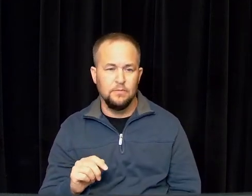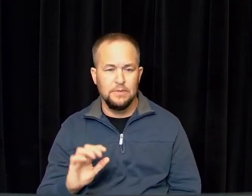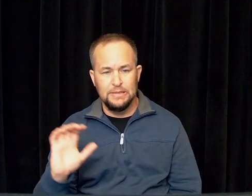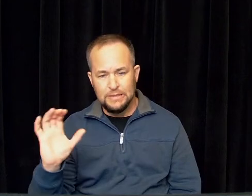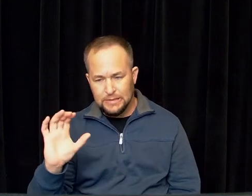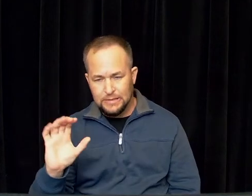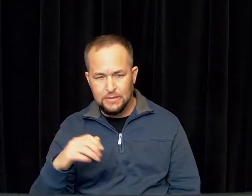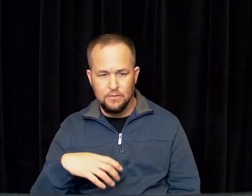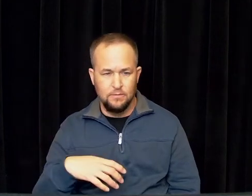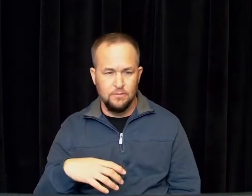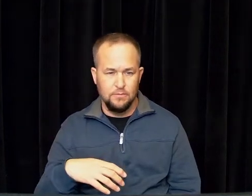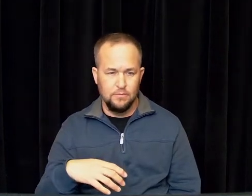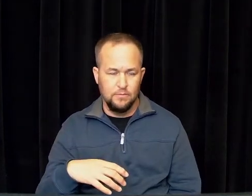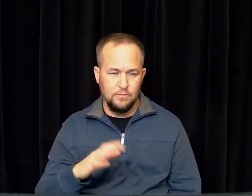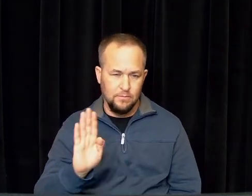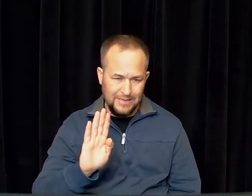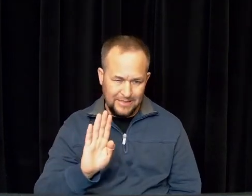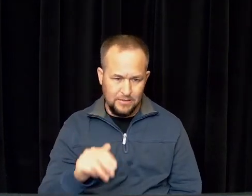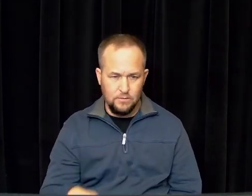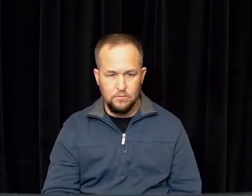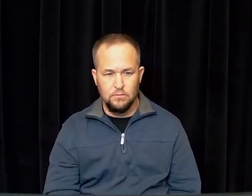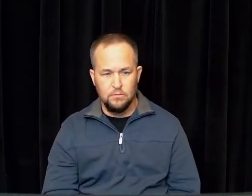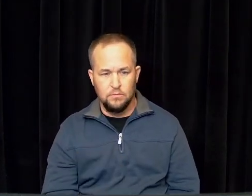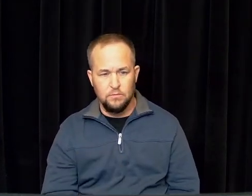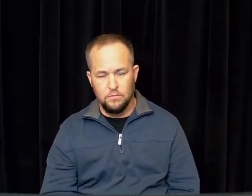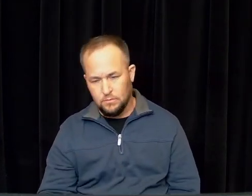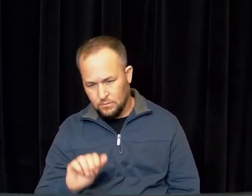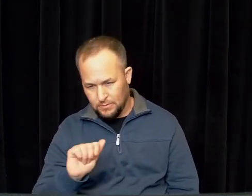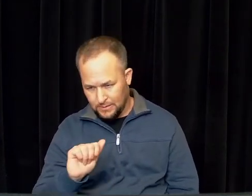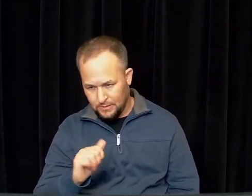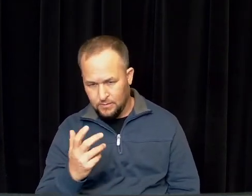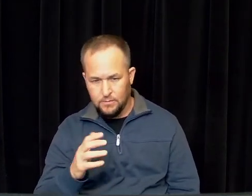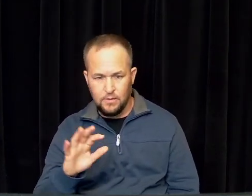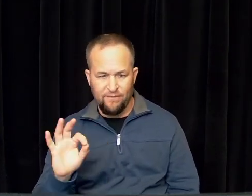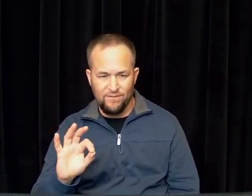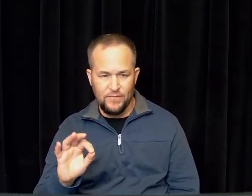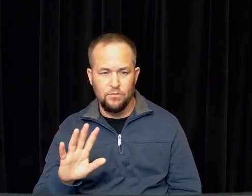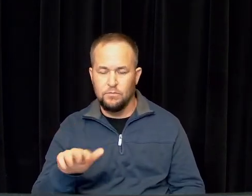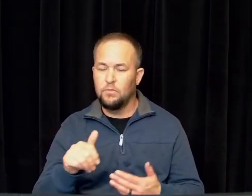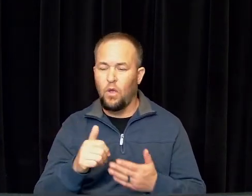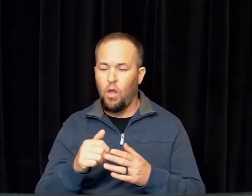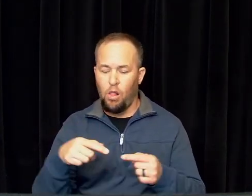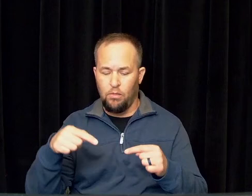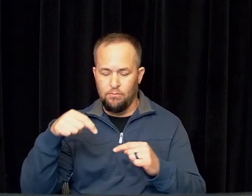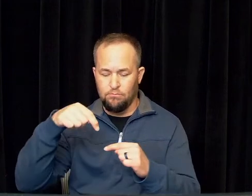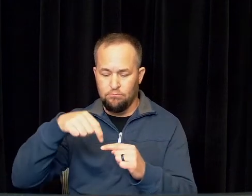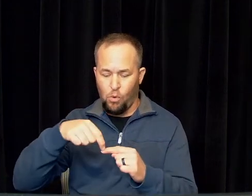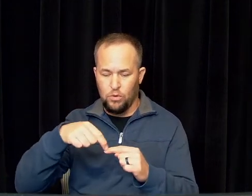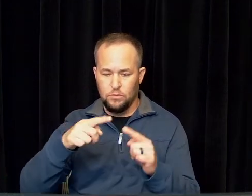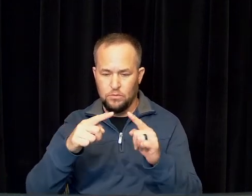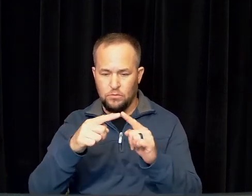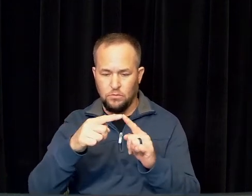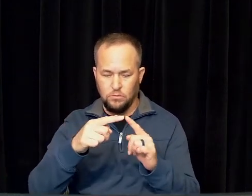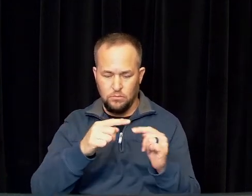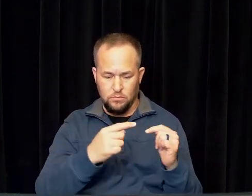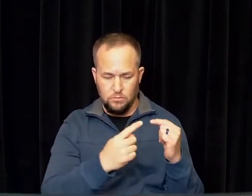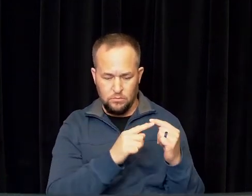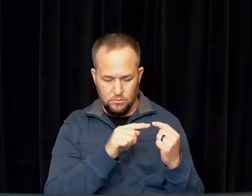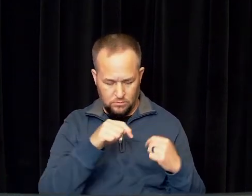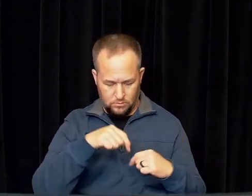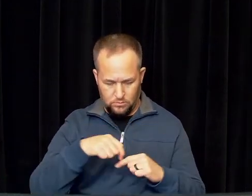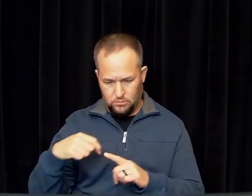C, B, A and F. All those individual points that make corners. So, I'm just going to list them all out.